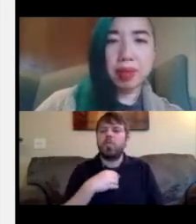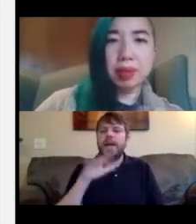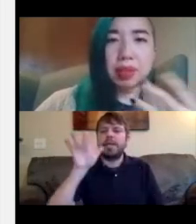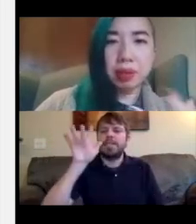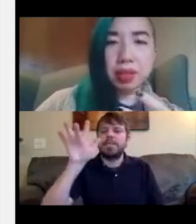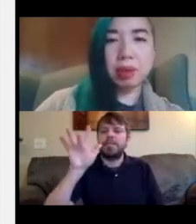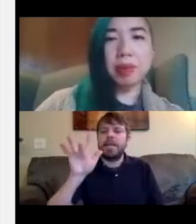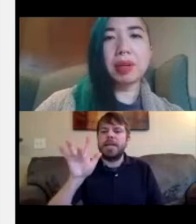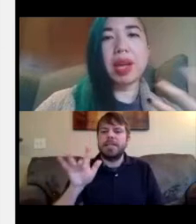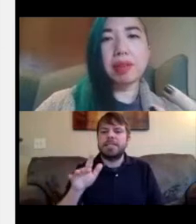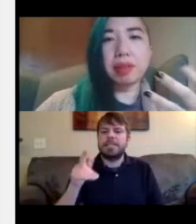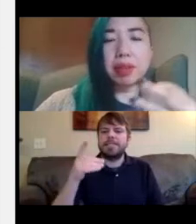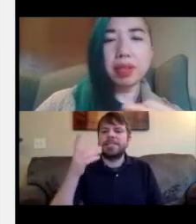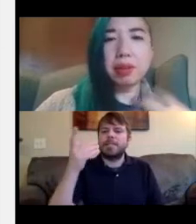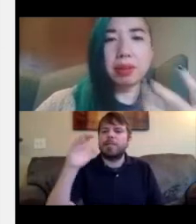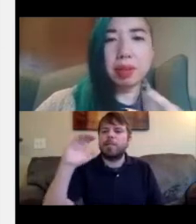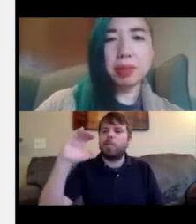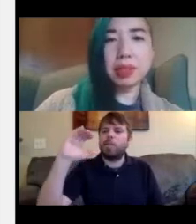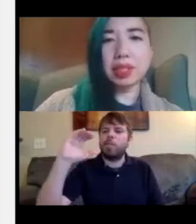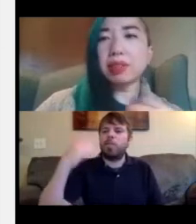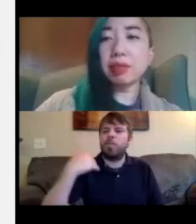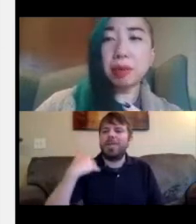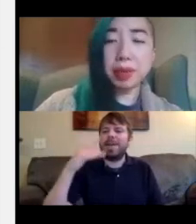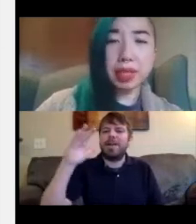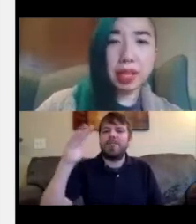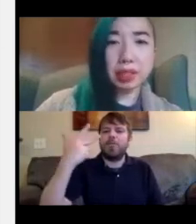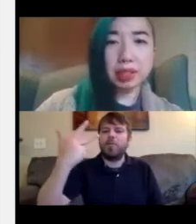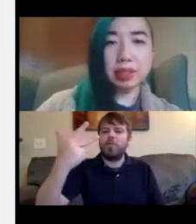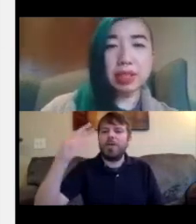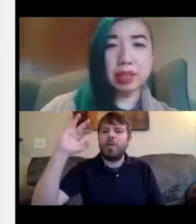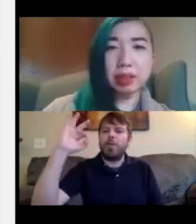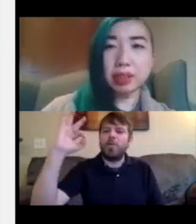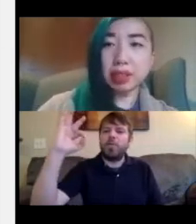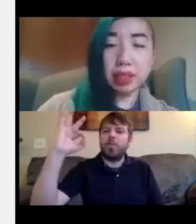So in this opening we have three holes that precede the opening text, and it goes like this: